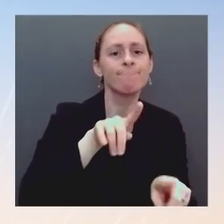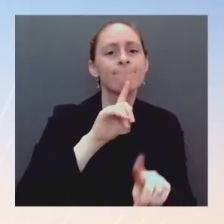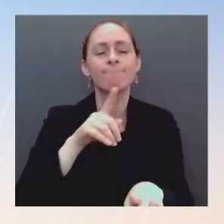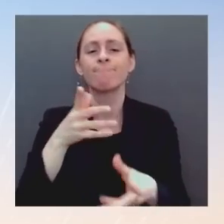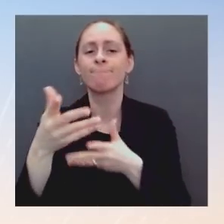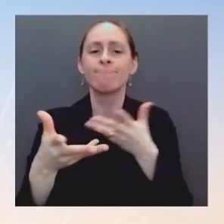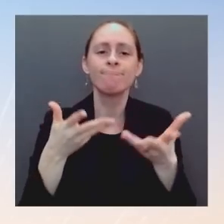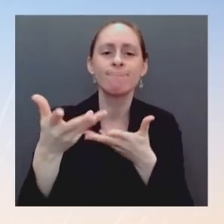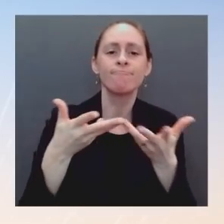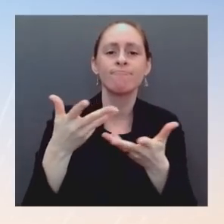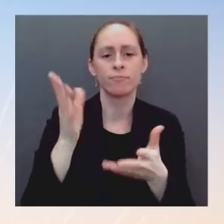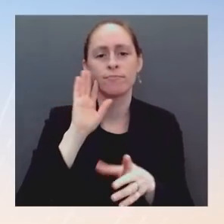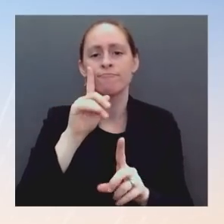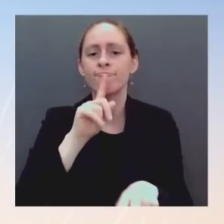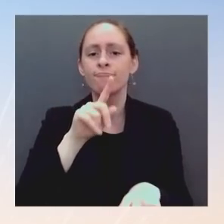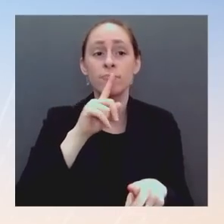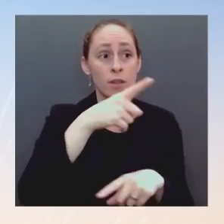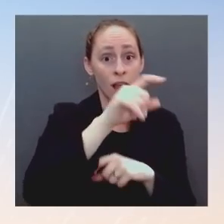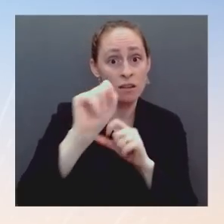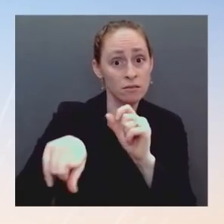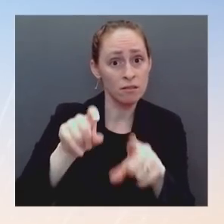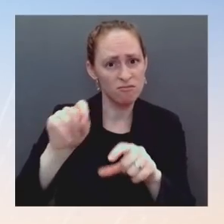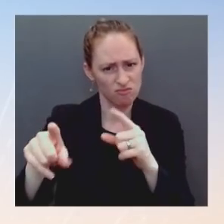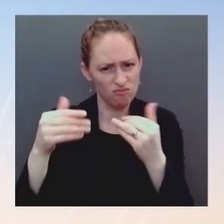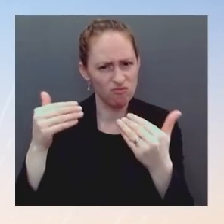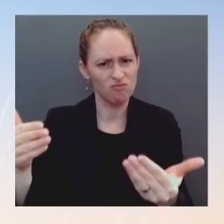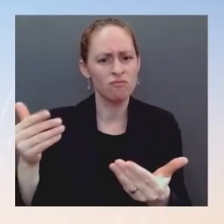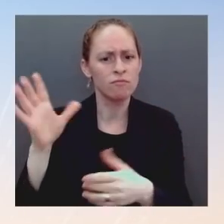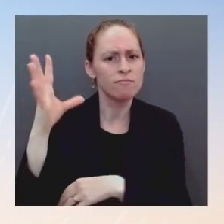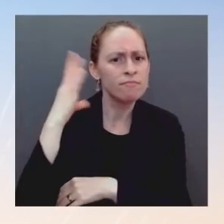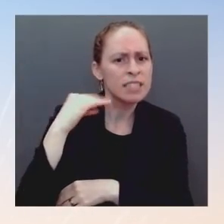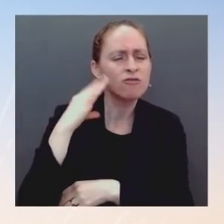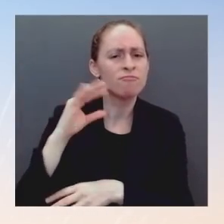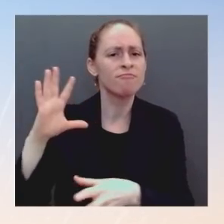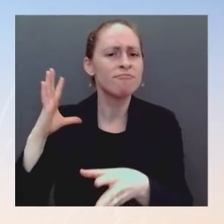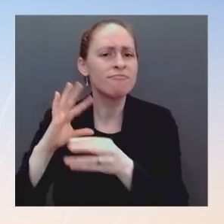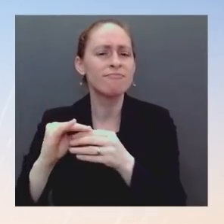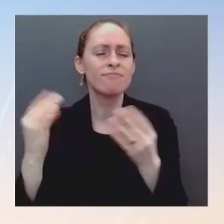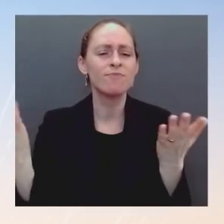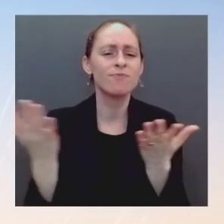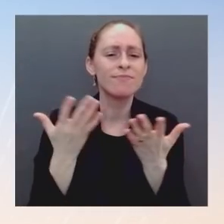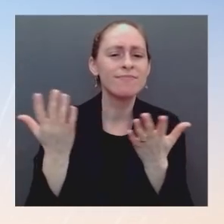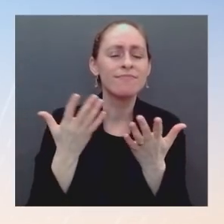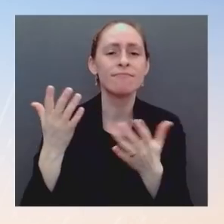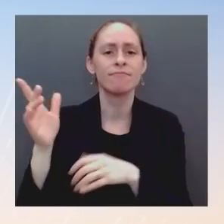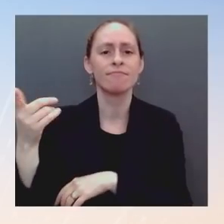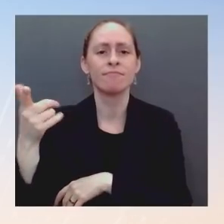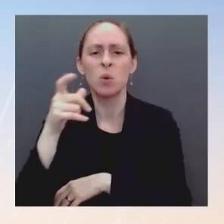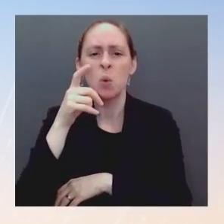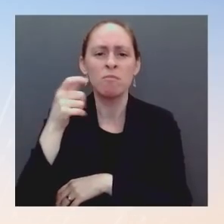her experience is unquestionable in terms of its preparedness for this role. The Press: So her husband being an impeachment manager